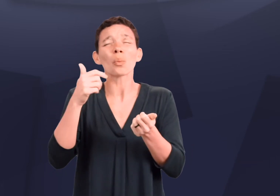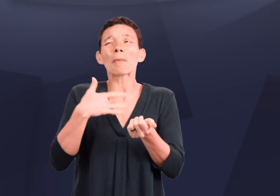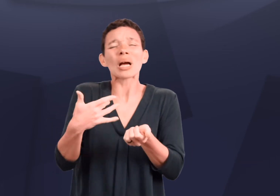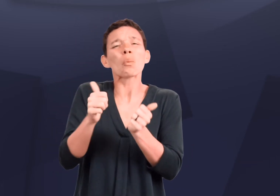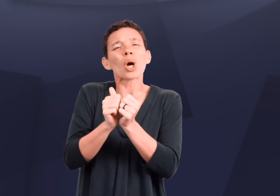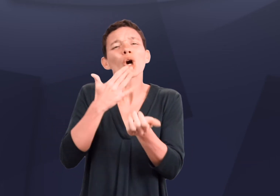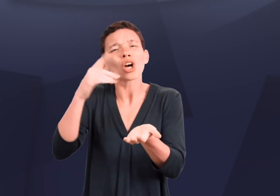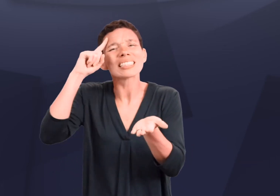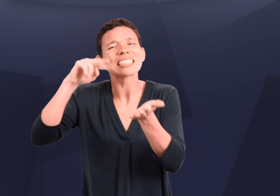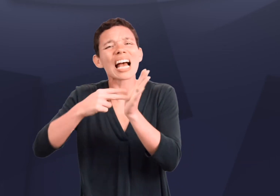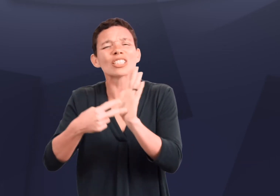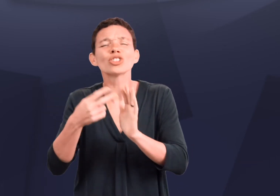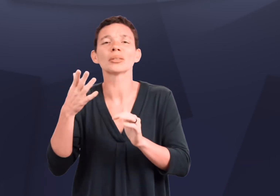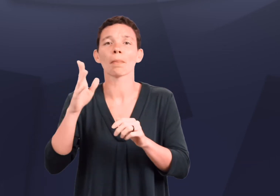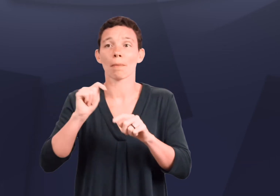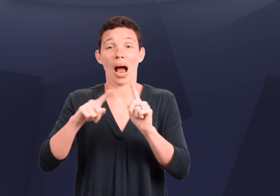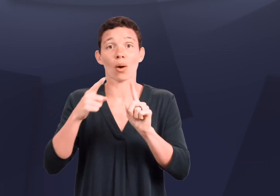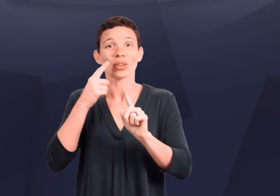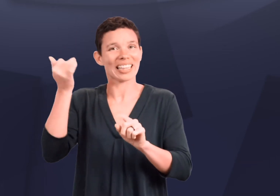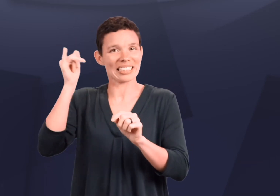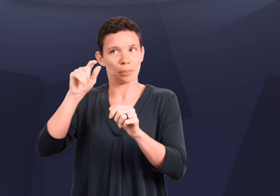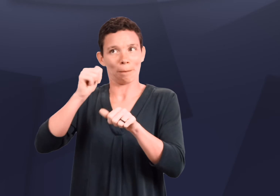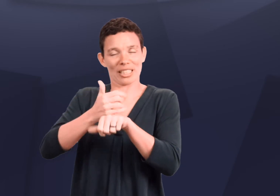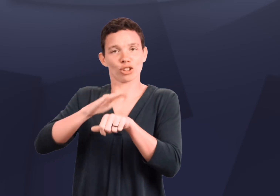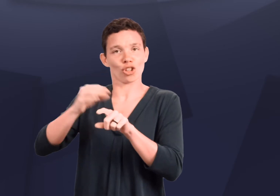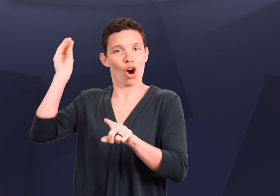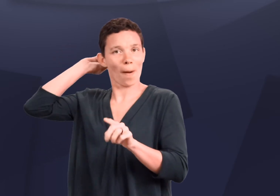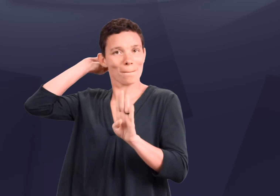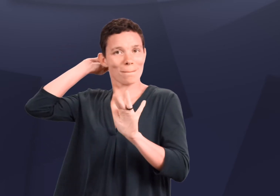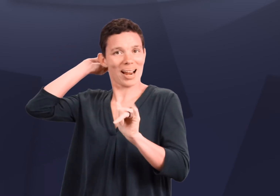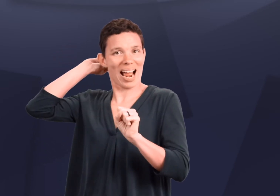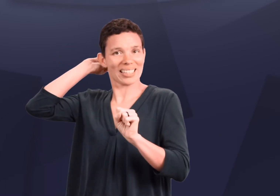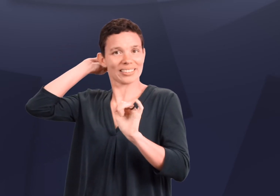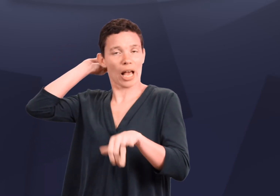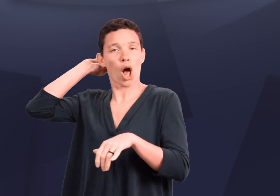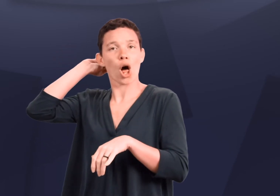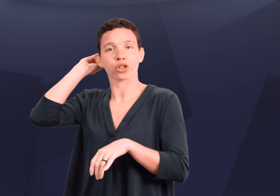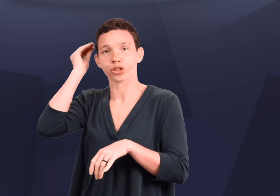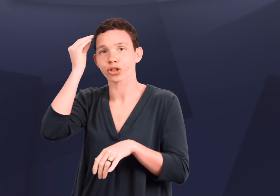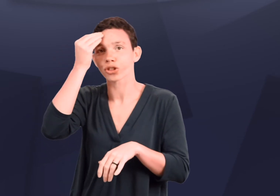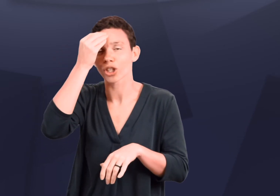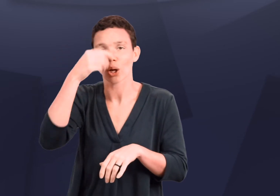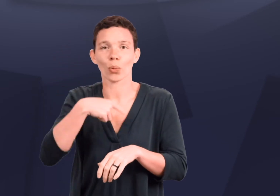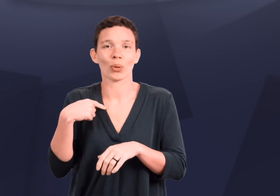There are some phrases people use good intentions, but they're based on subconscious biases that haven't even been addressed.